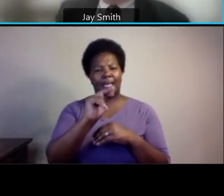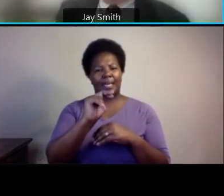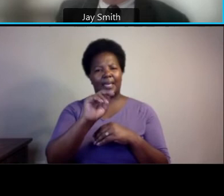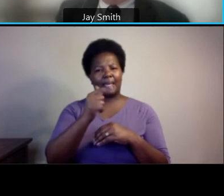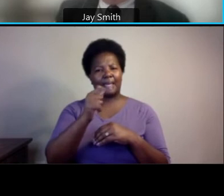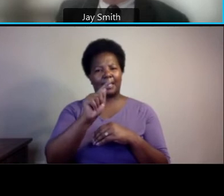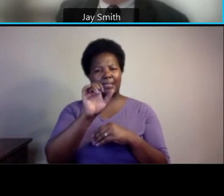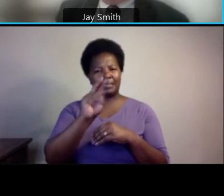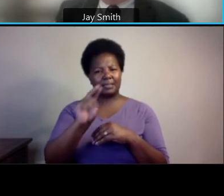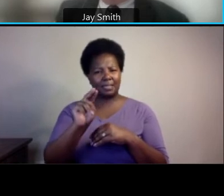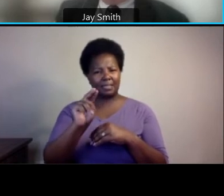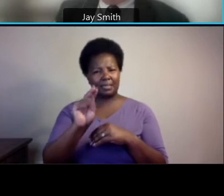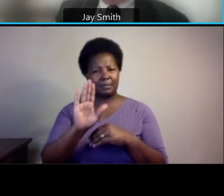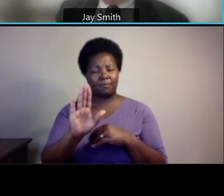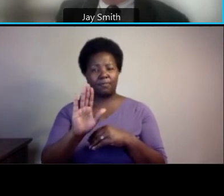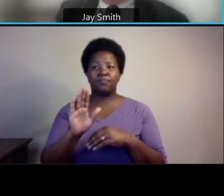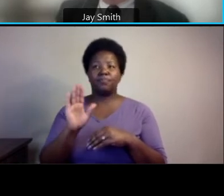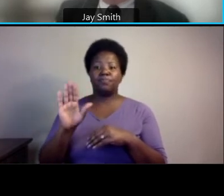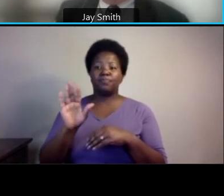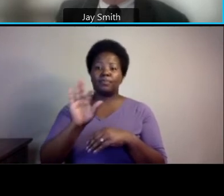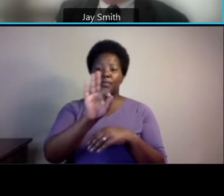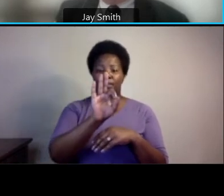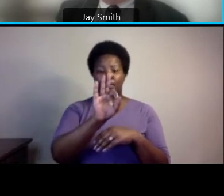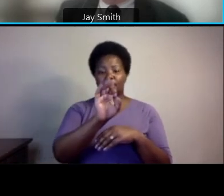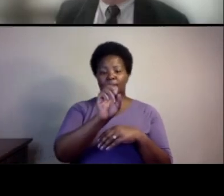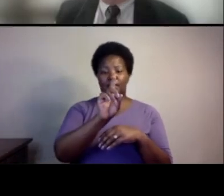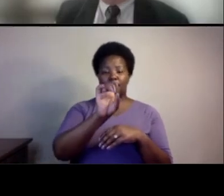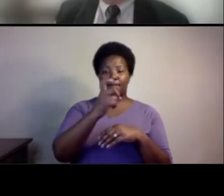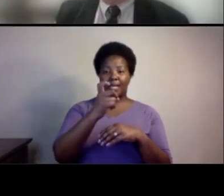comes out to the you know into the actual back of the sidewalk there